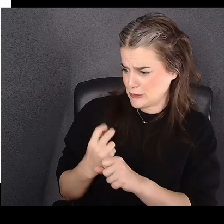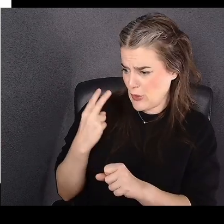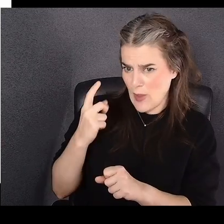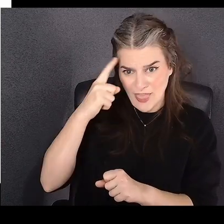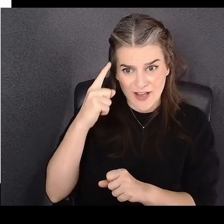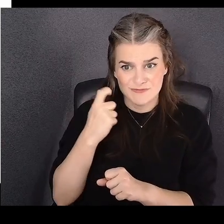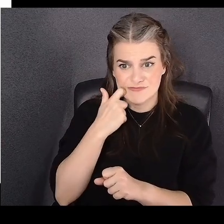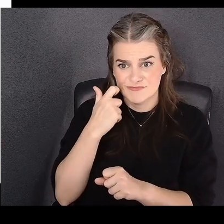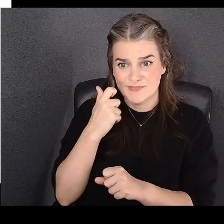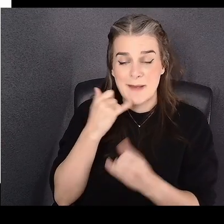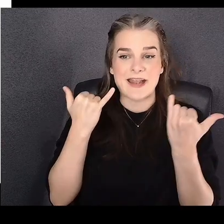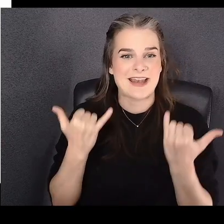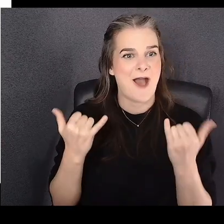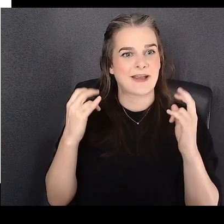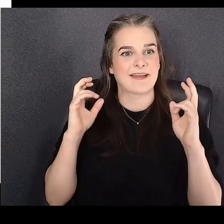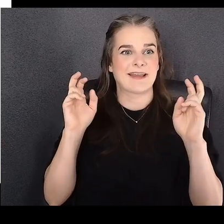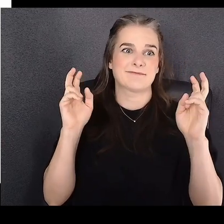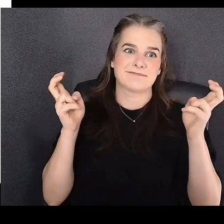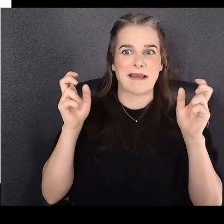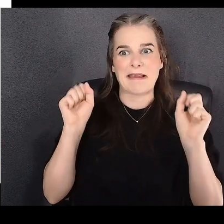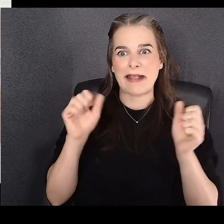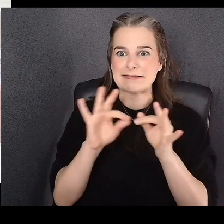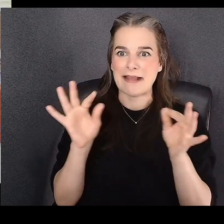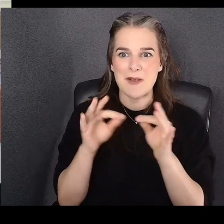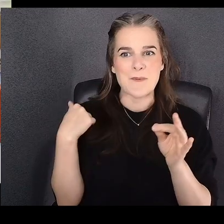that we are statewide services.